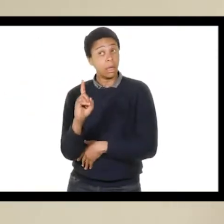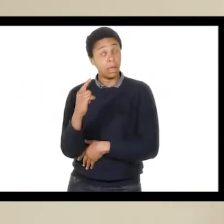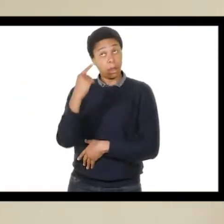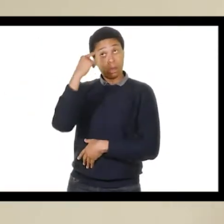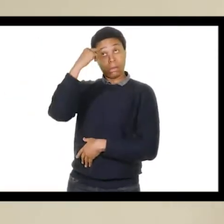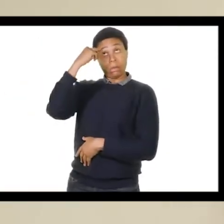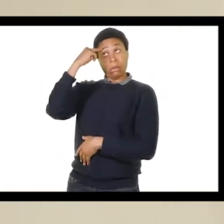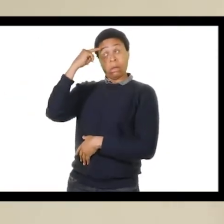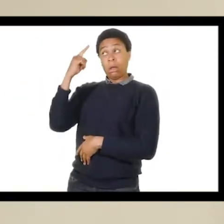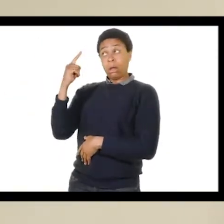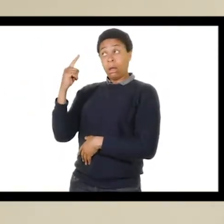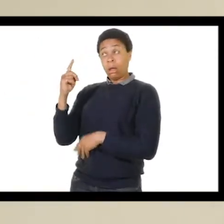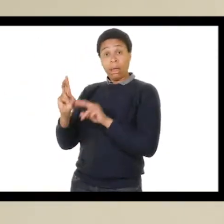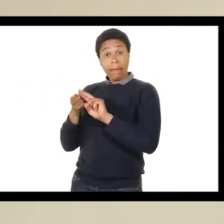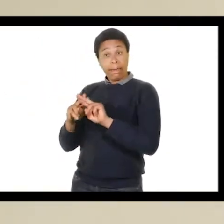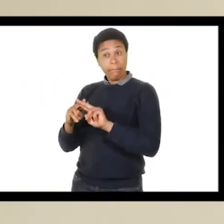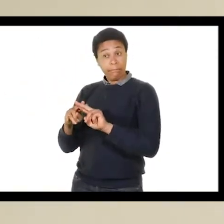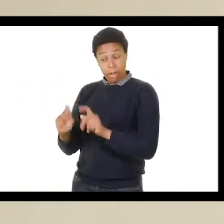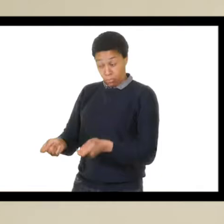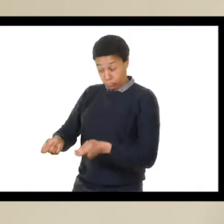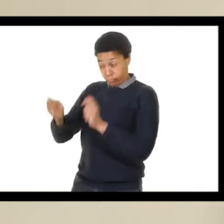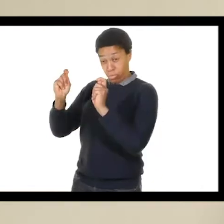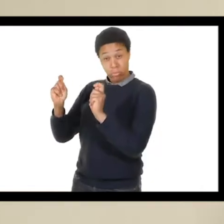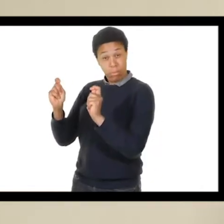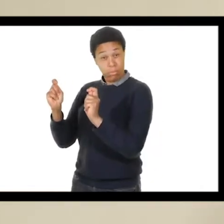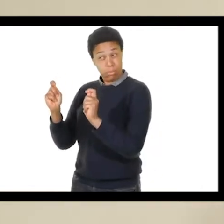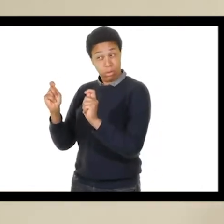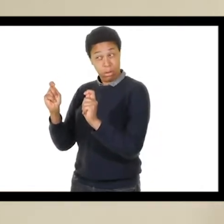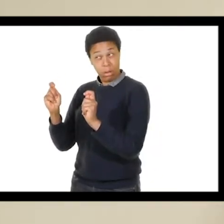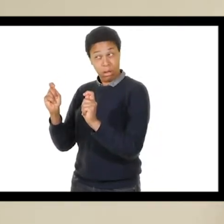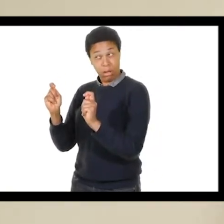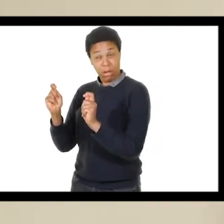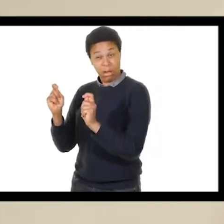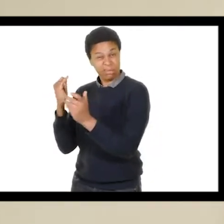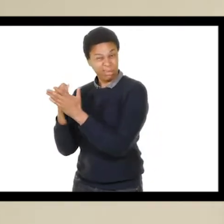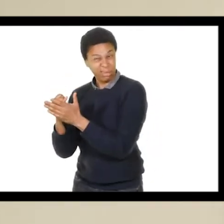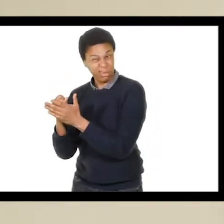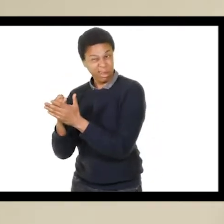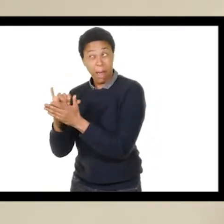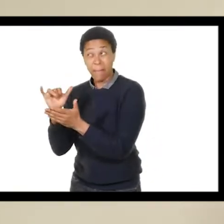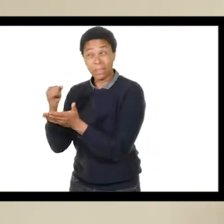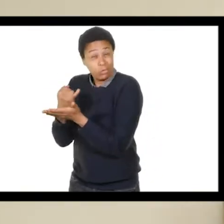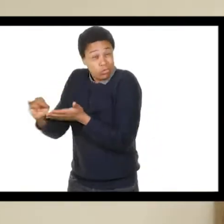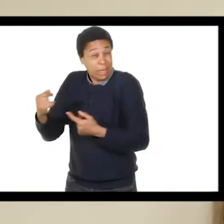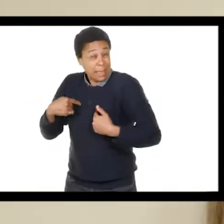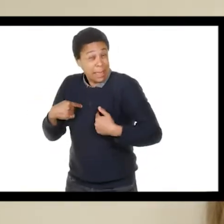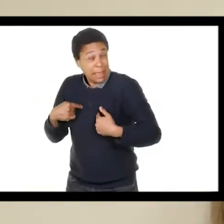and, but the chances was if I hadn’t had brought her up to be accepting of everybody,